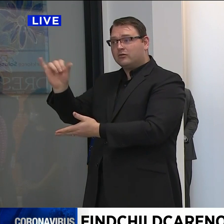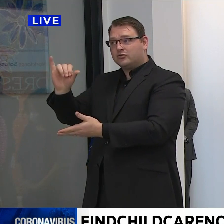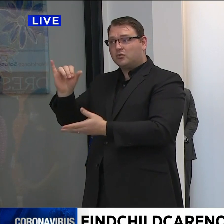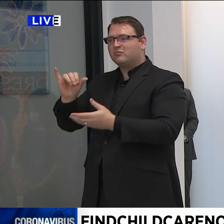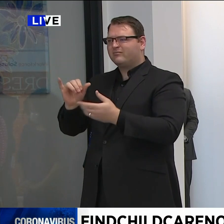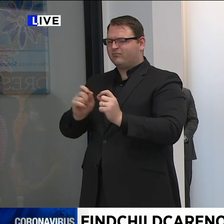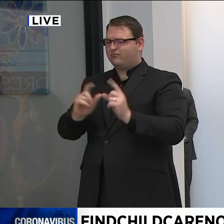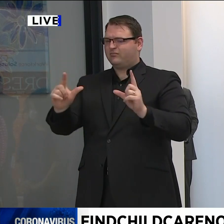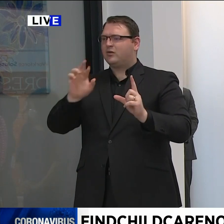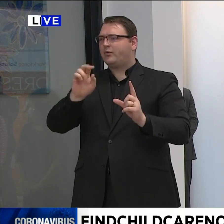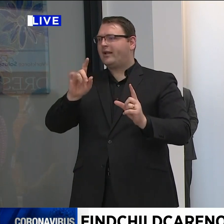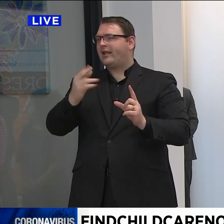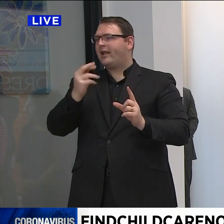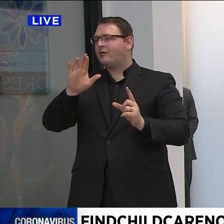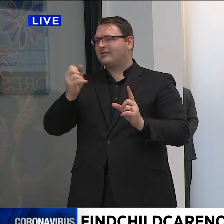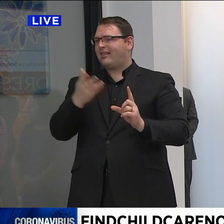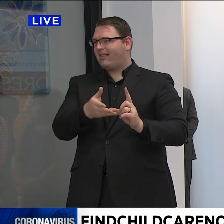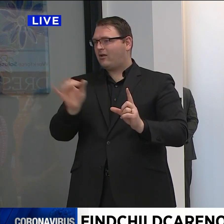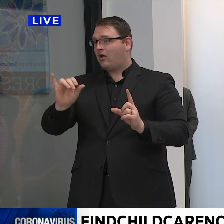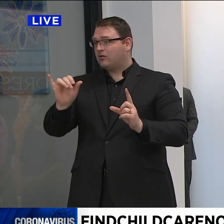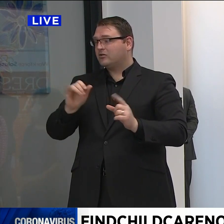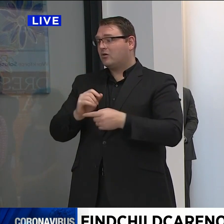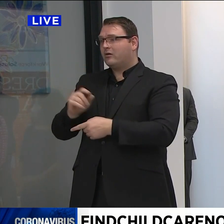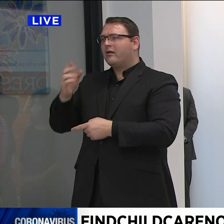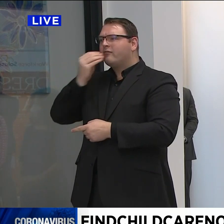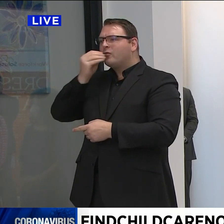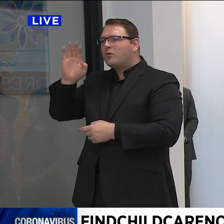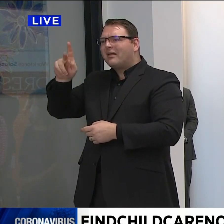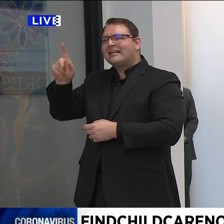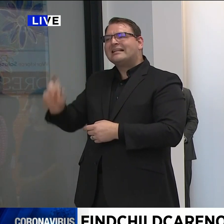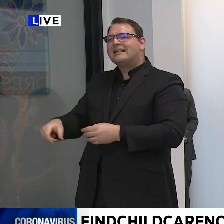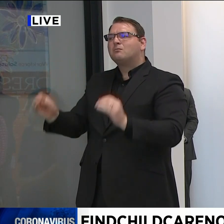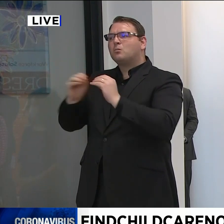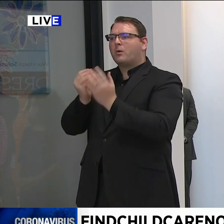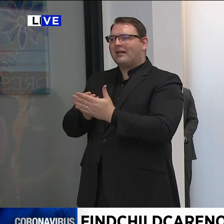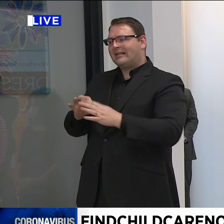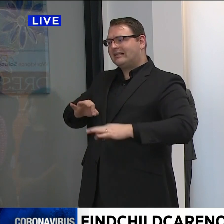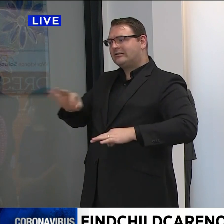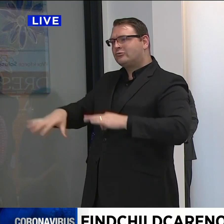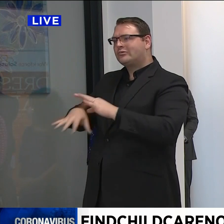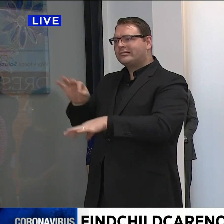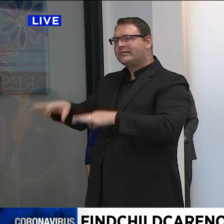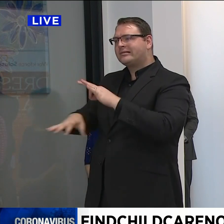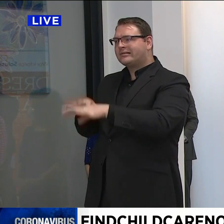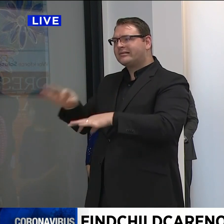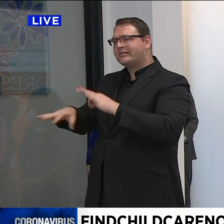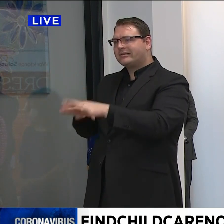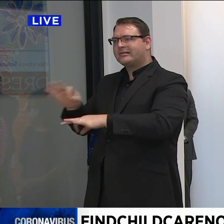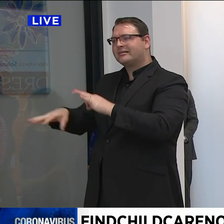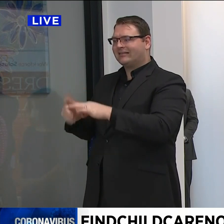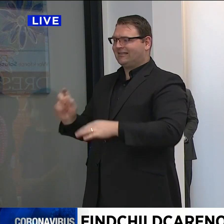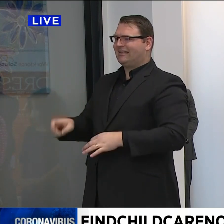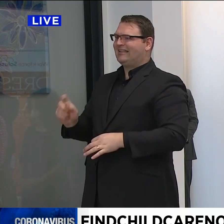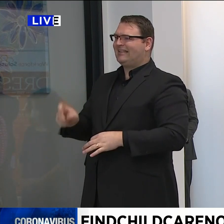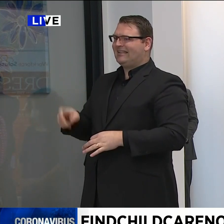this weekend. We’ve been in touch with the food bank and touch with the food bank and they’re telling us you know they’re telling us you know they continue to need they continue to need volunteers. You can you can volunteers. You can you can access that the